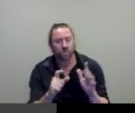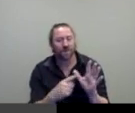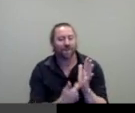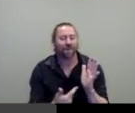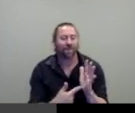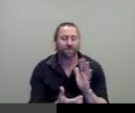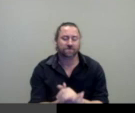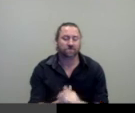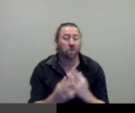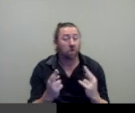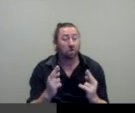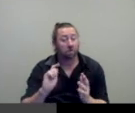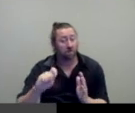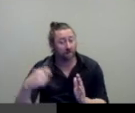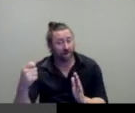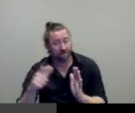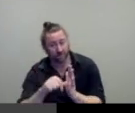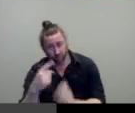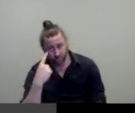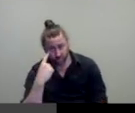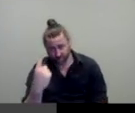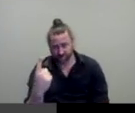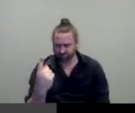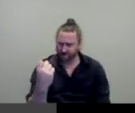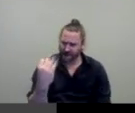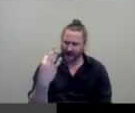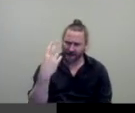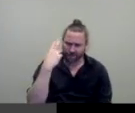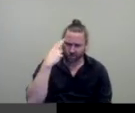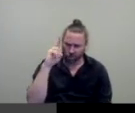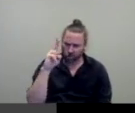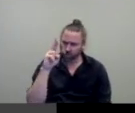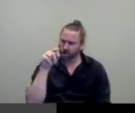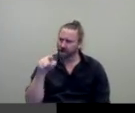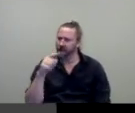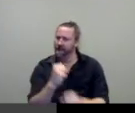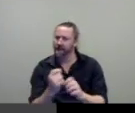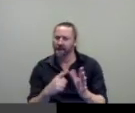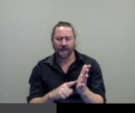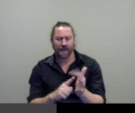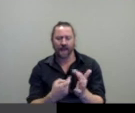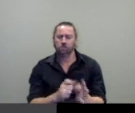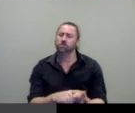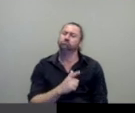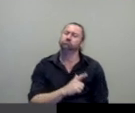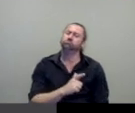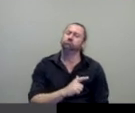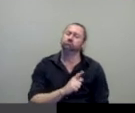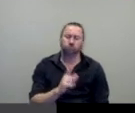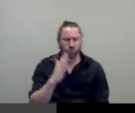that next time you see an untitled work in a gallery you might stop to think about how it